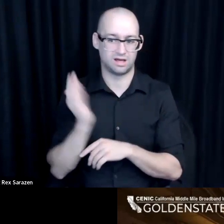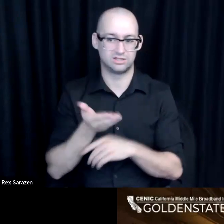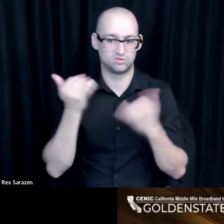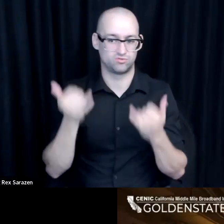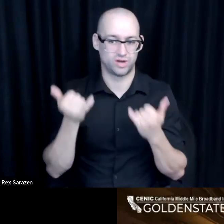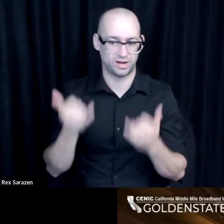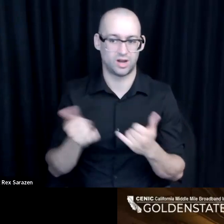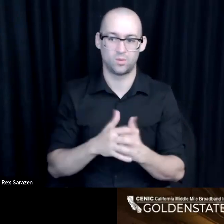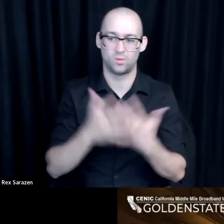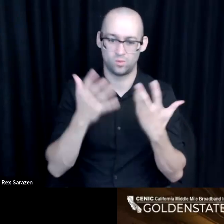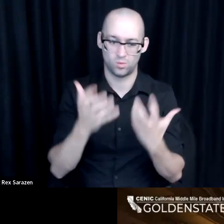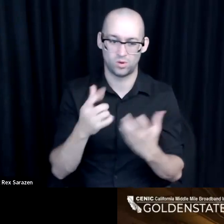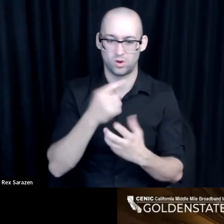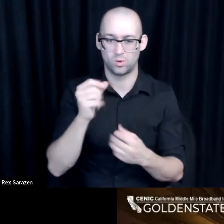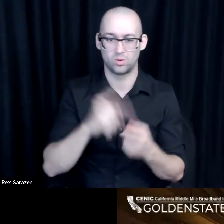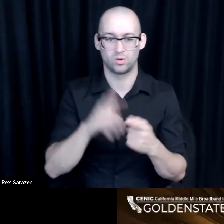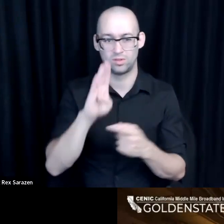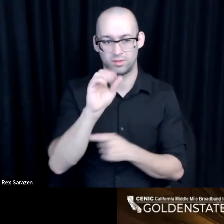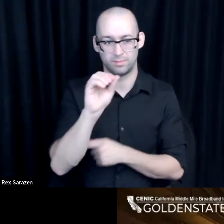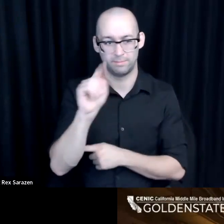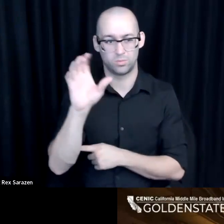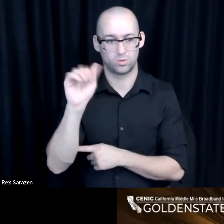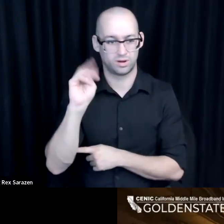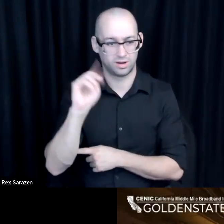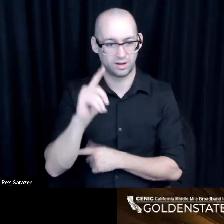I want to go to the boot camps. And I want to get involved with this program.